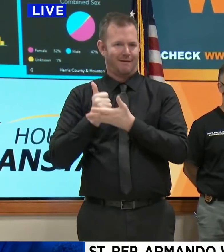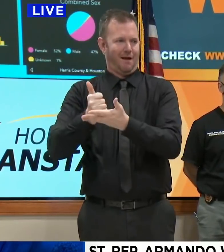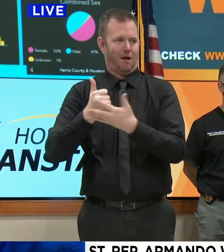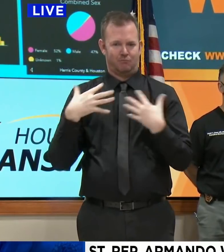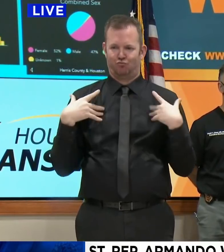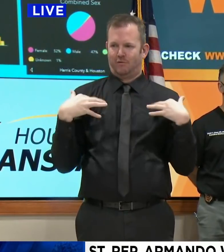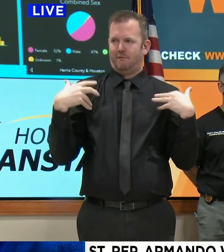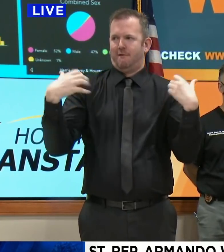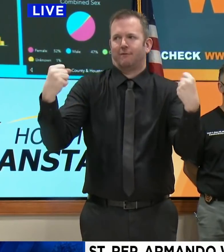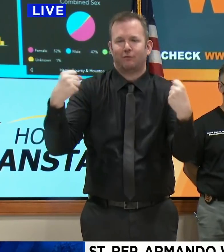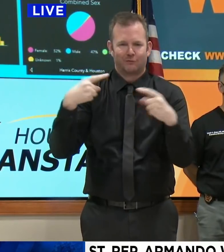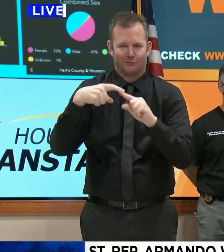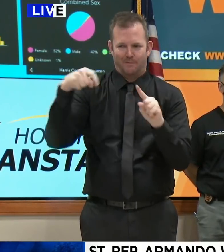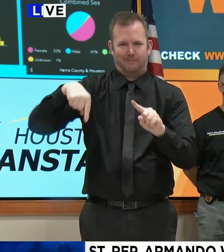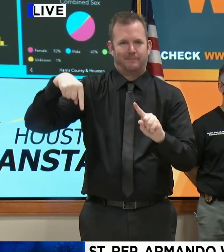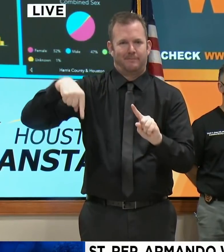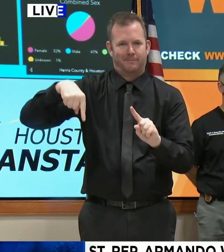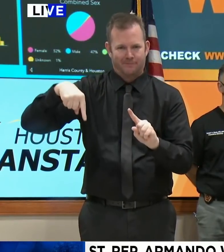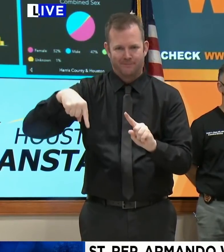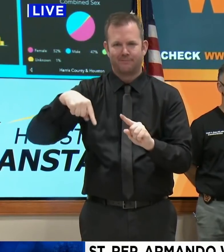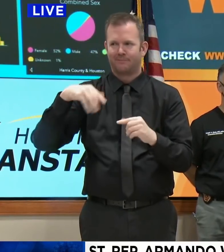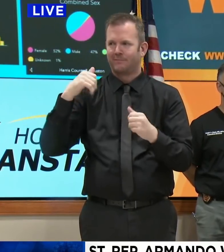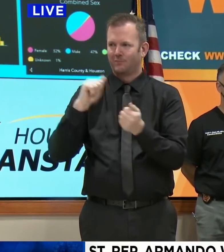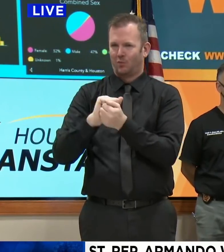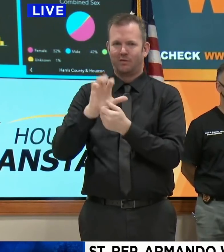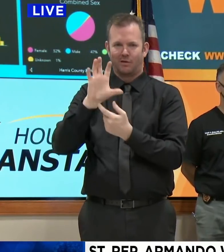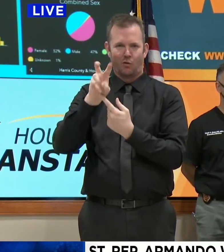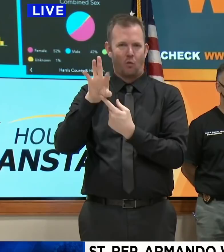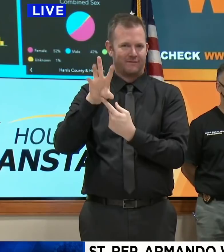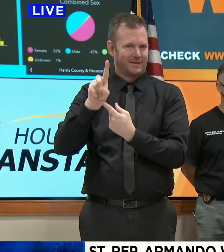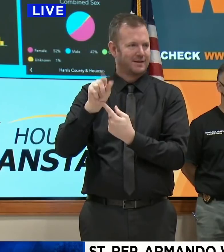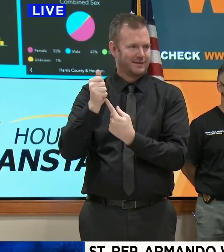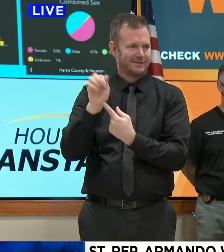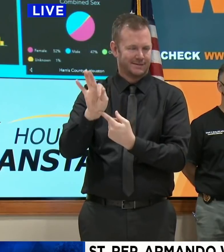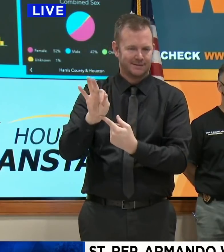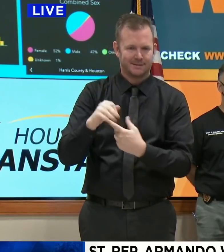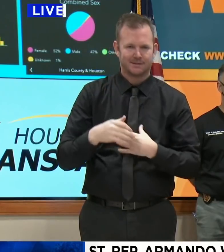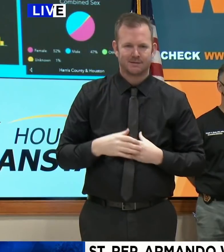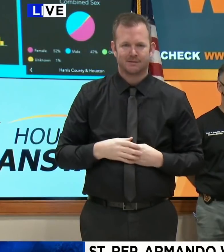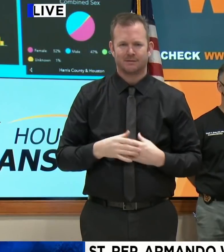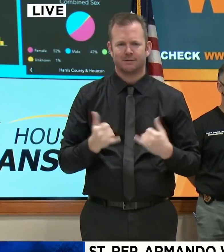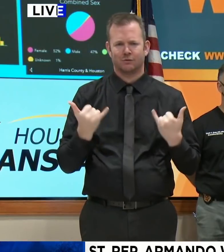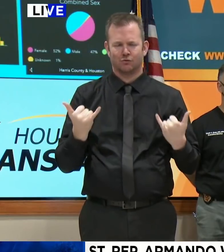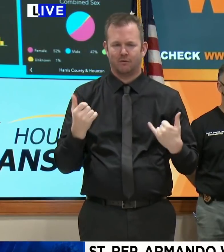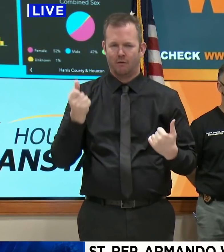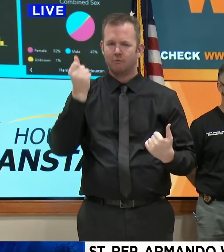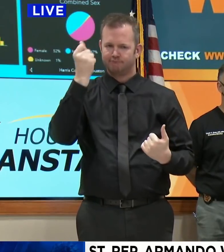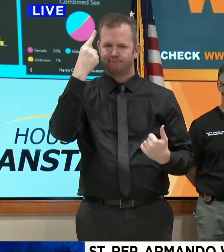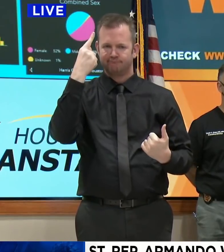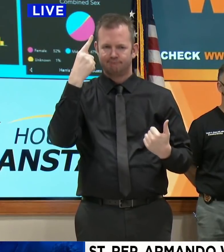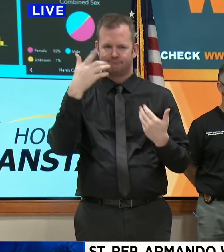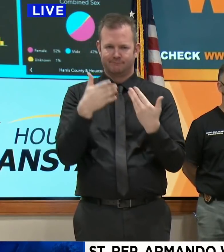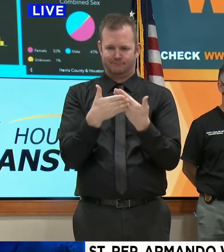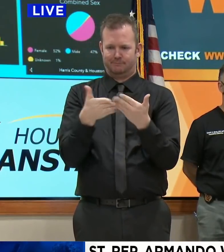to chair the Harris County’s recovery effort from the recovery effort from the devastating impacts. devastating impacts. Of the COVID-19